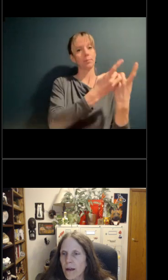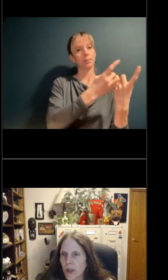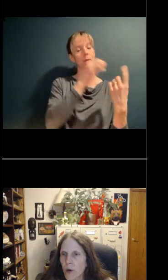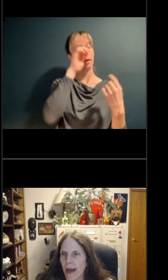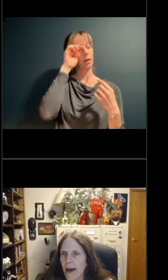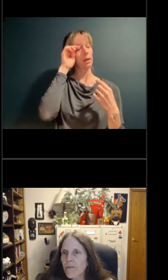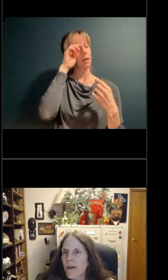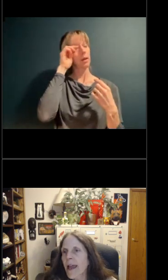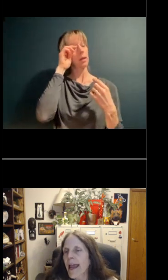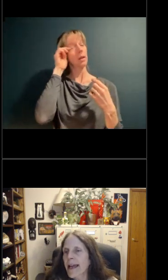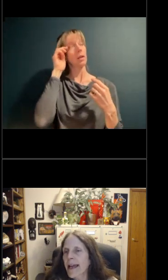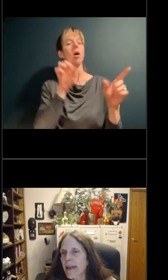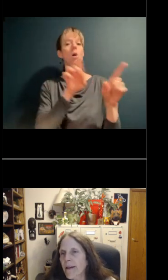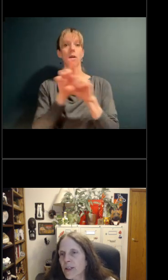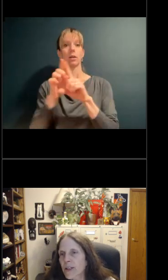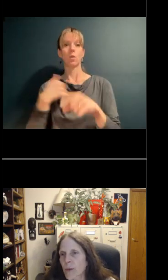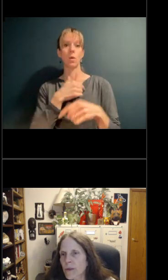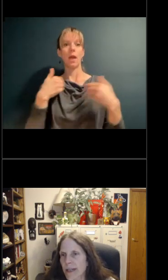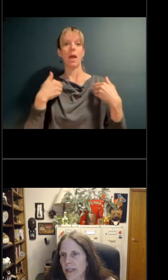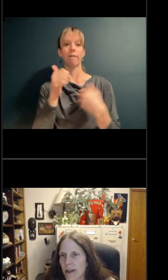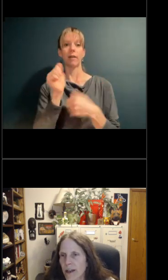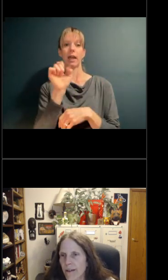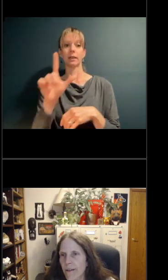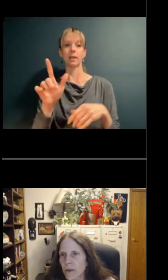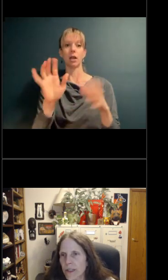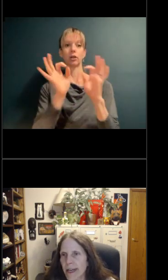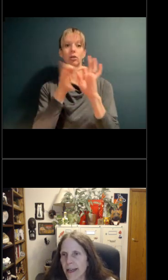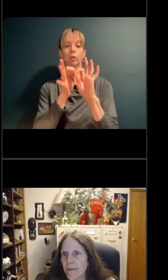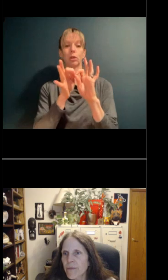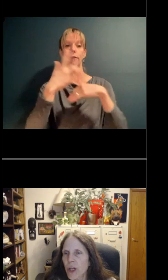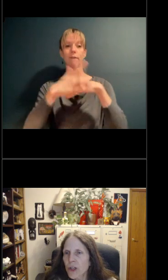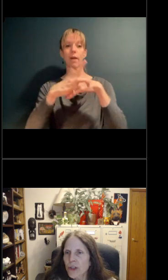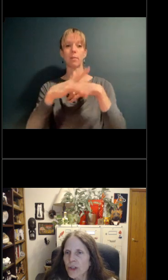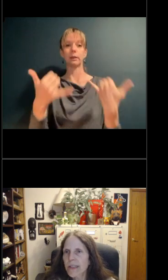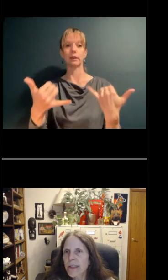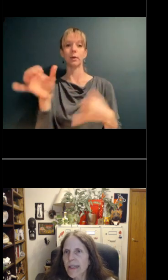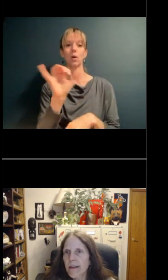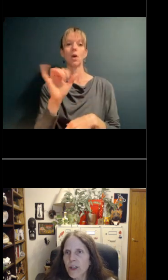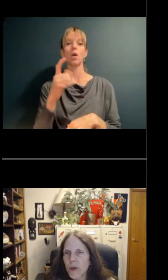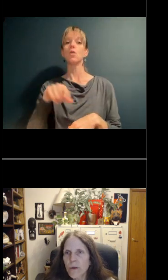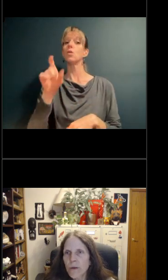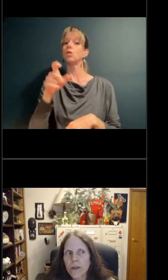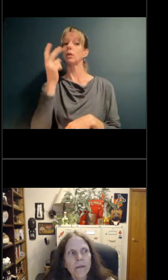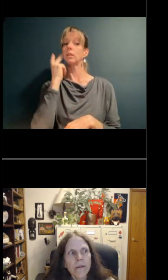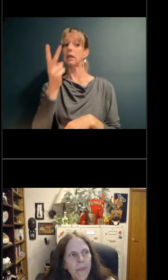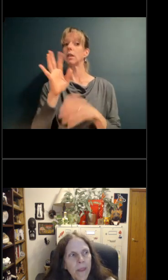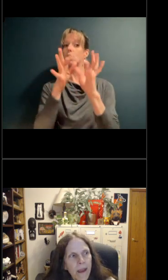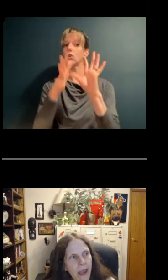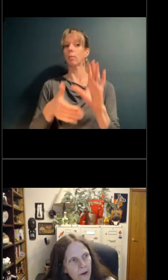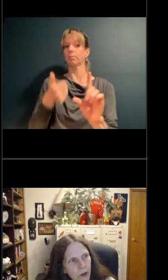We also have ASL interpretation available today. You should see the interpreter and